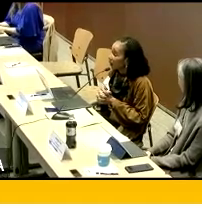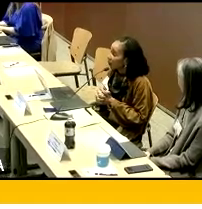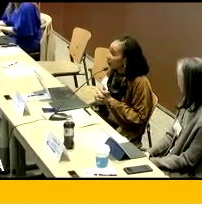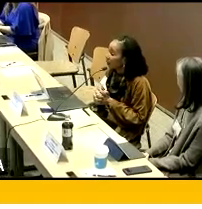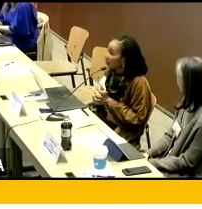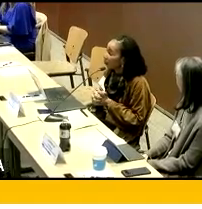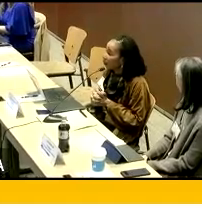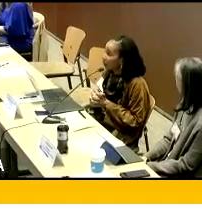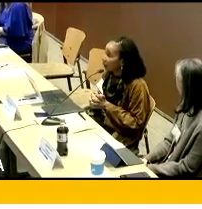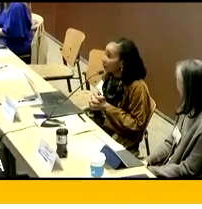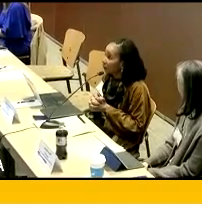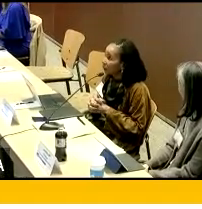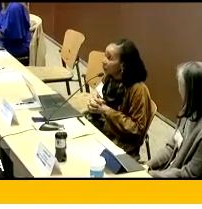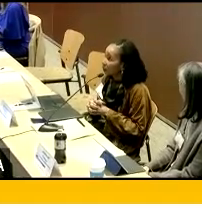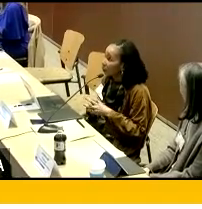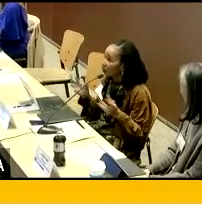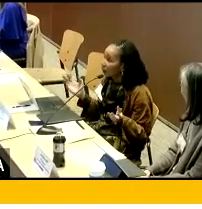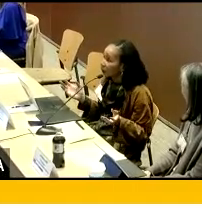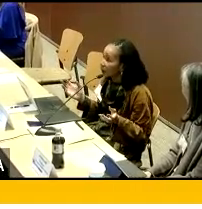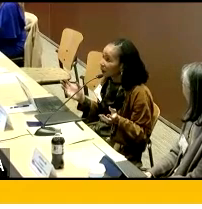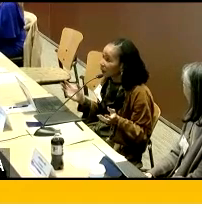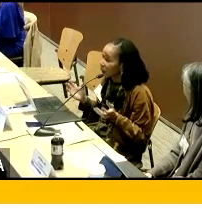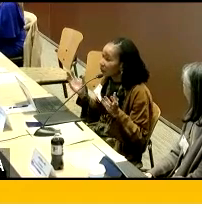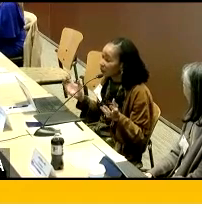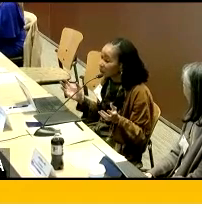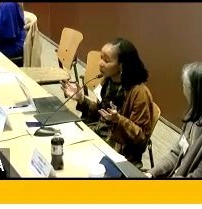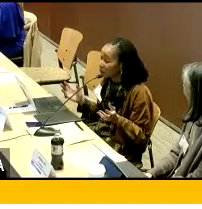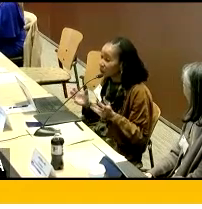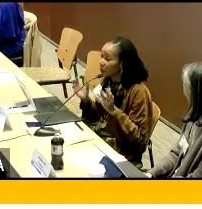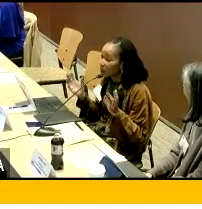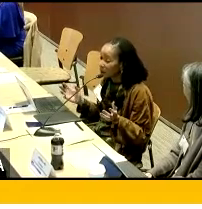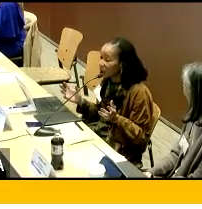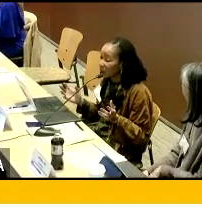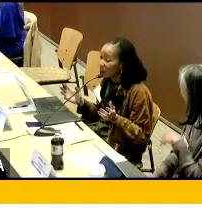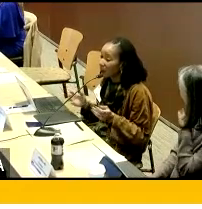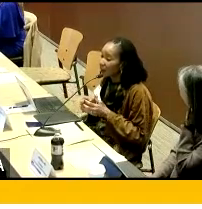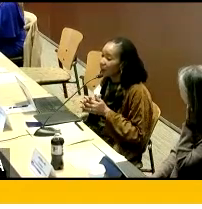You know, my life is totally crazy, out of control, too much going on,